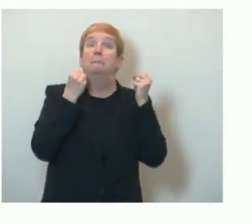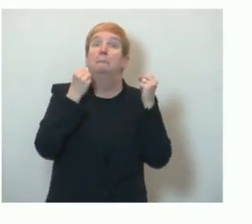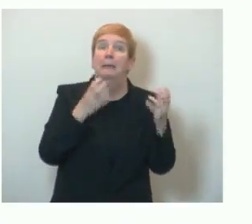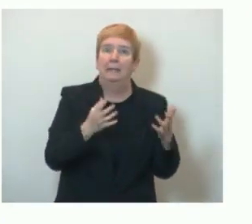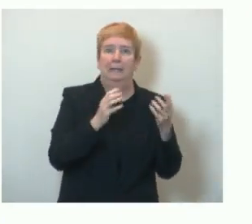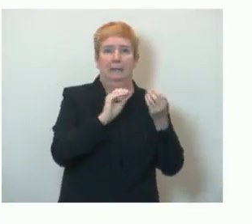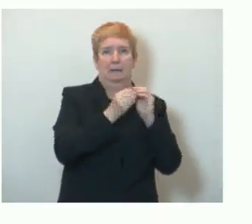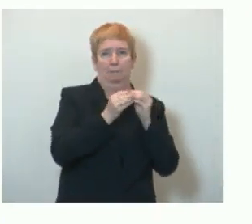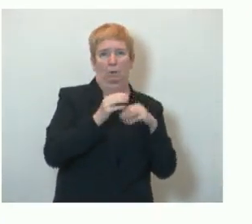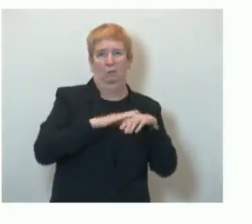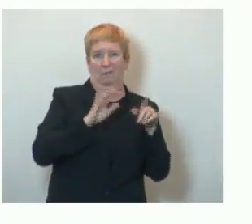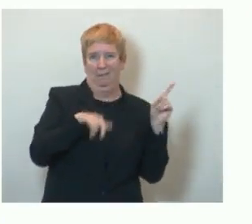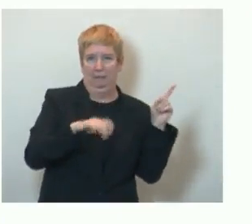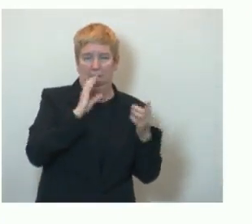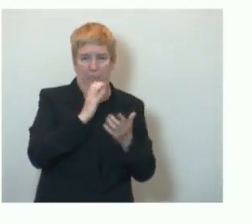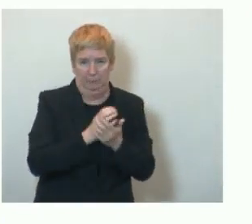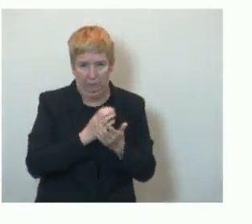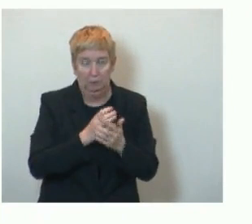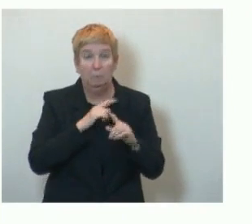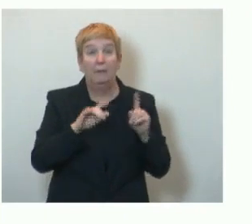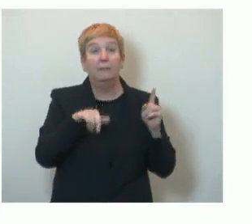OF THIS AS WELL AND WORKING WITH US.